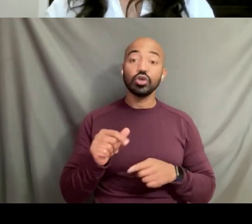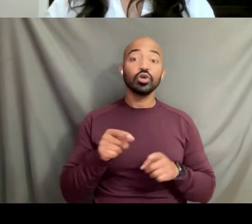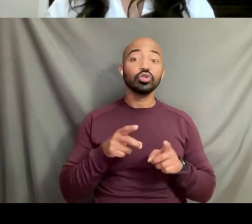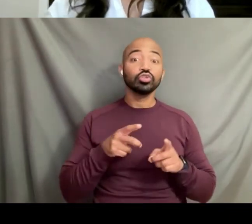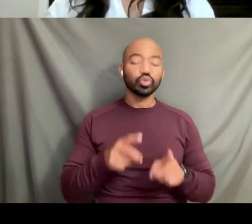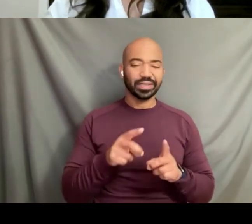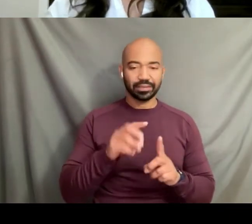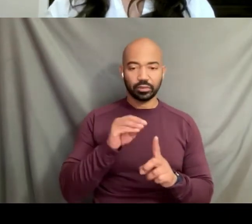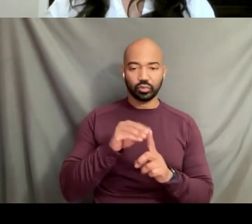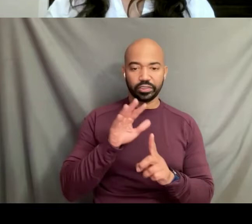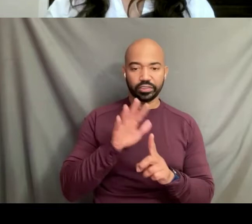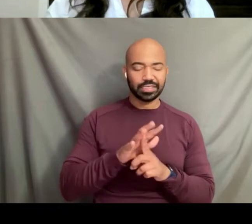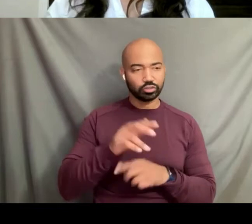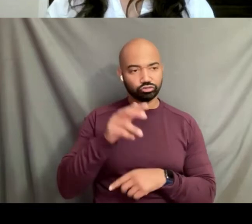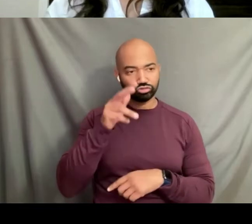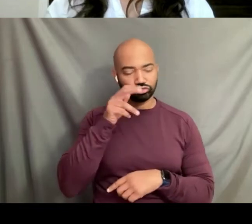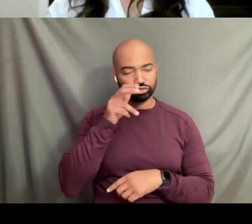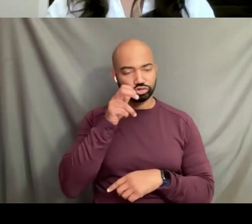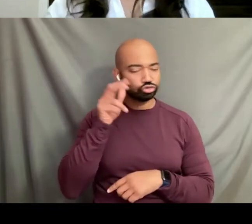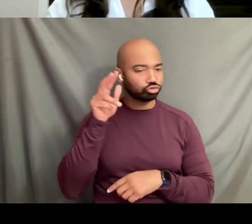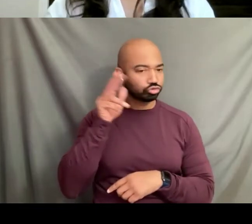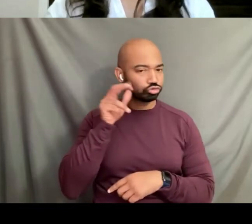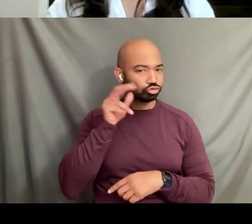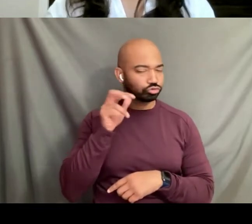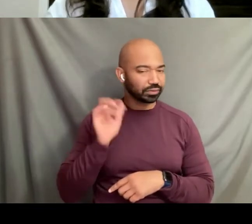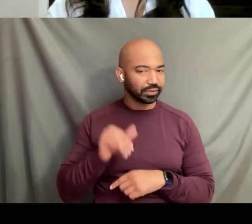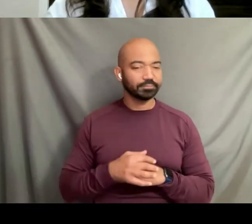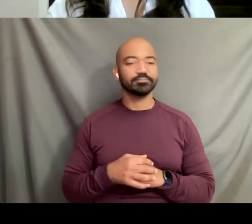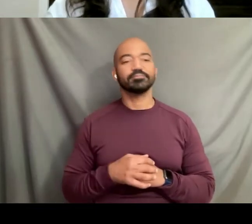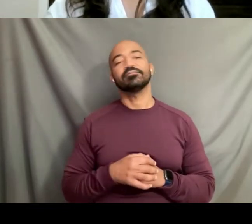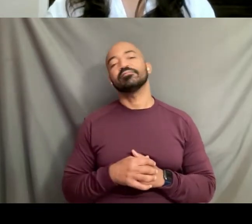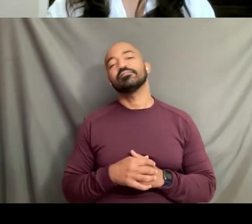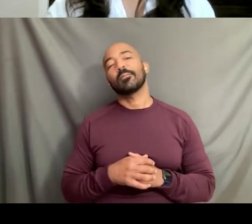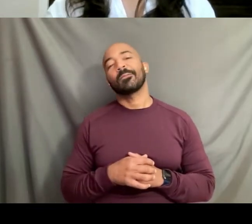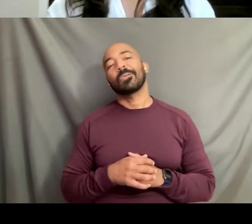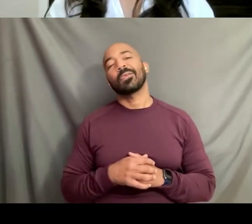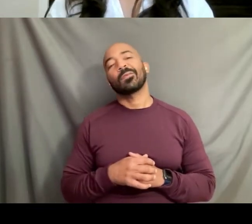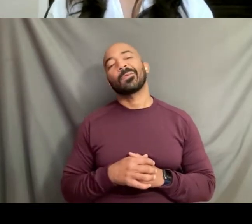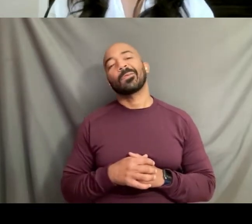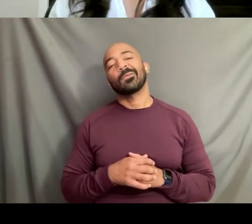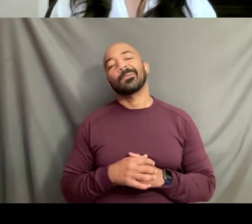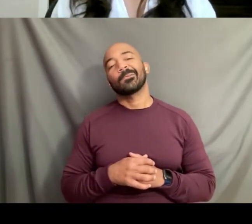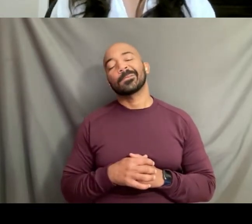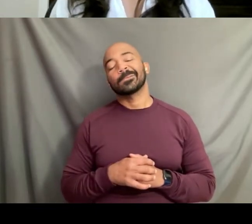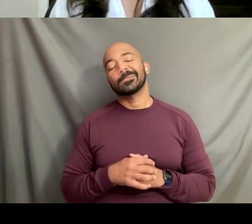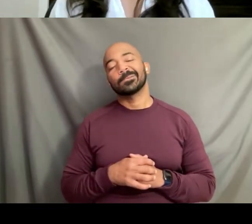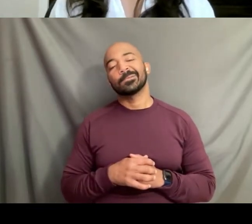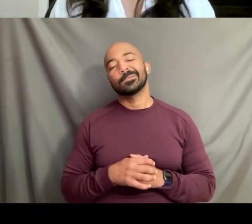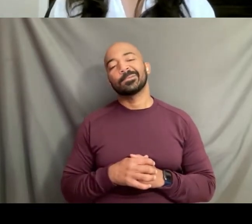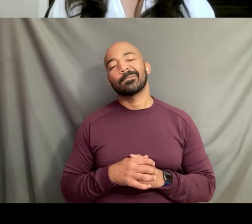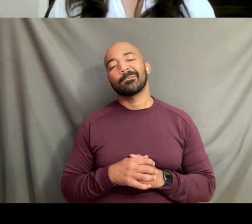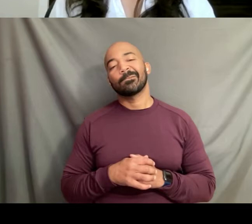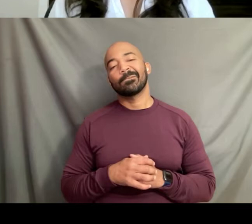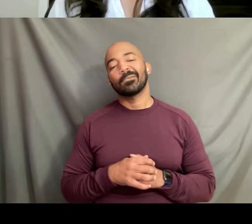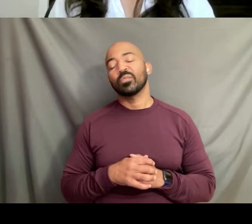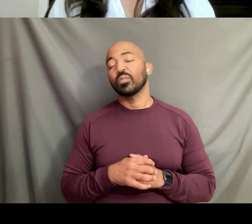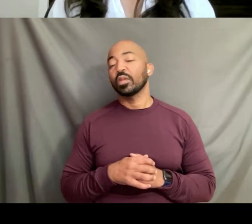And a principle of it which sometimes can be seen as equality but I don't think they are similar,